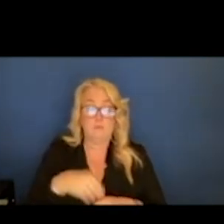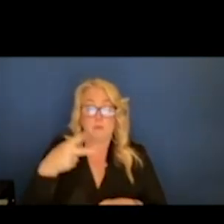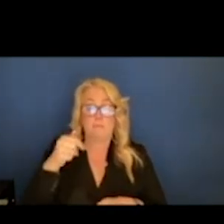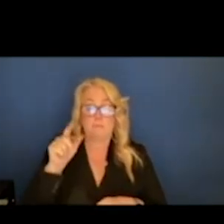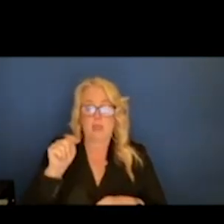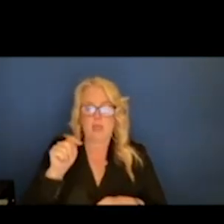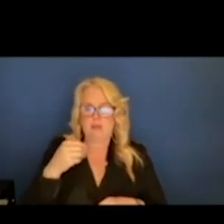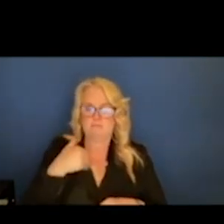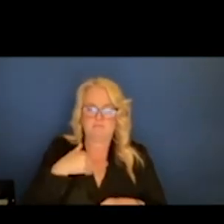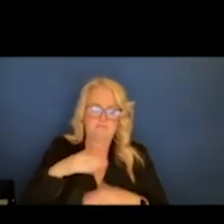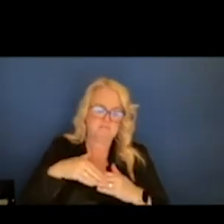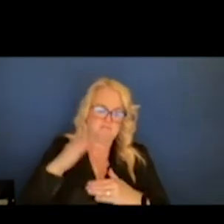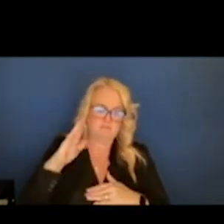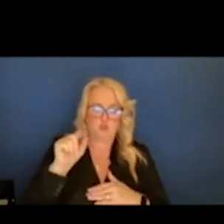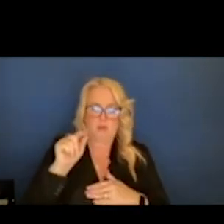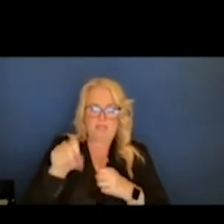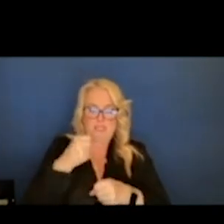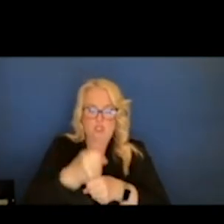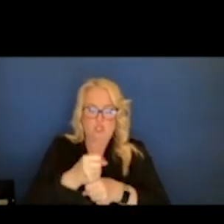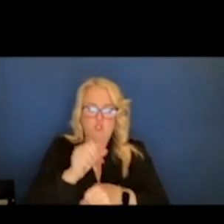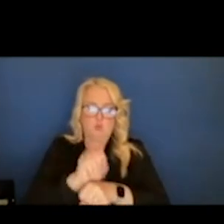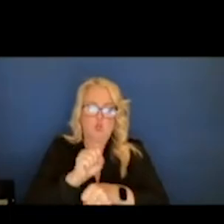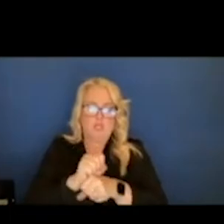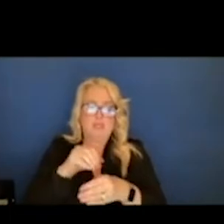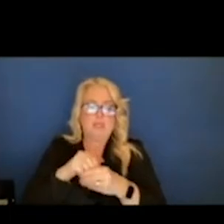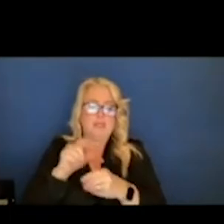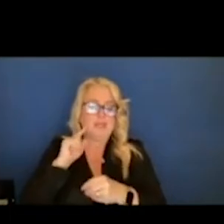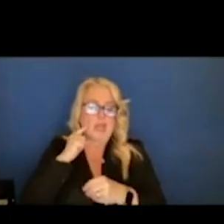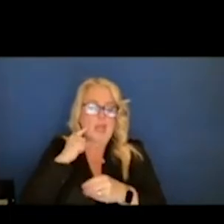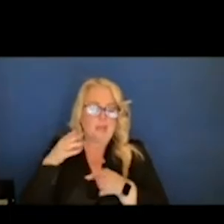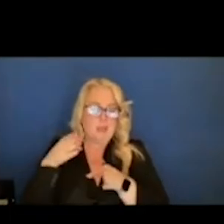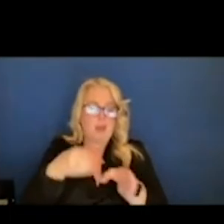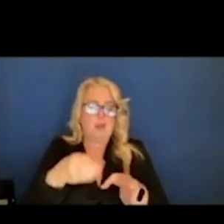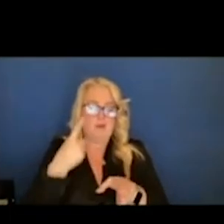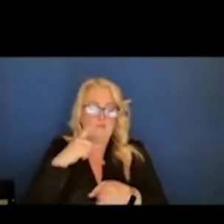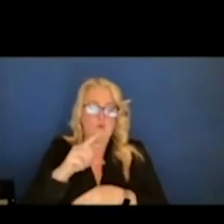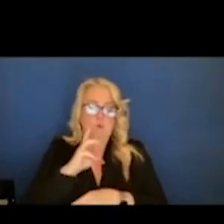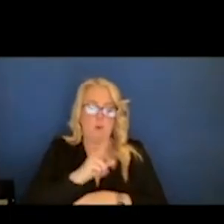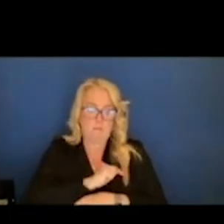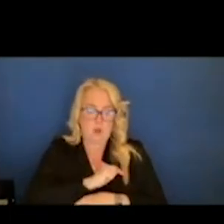Pat dedicated over 20 years to working in the candy aisle at Walmart, but he longed